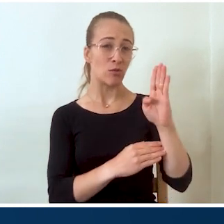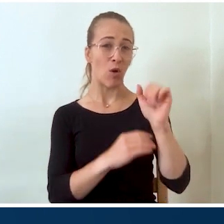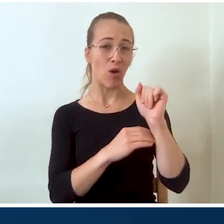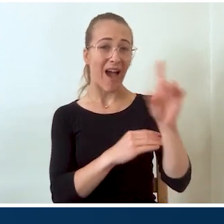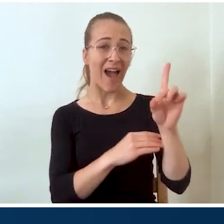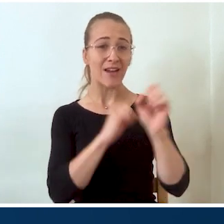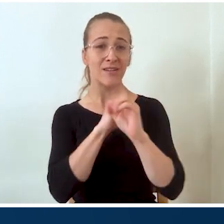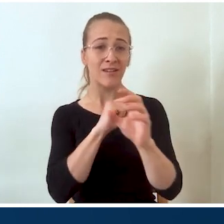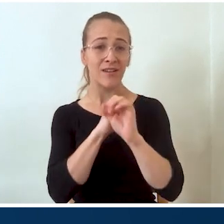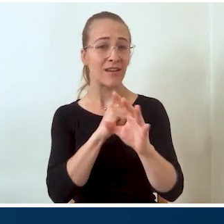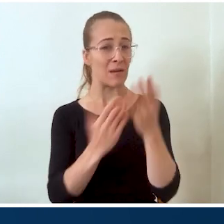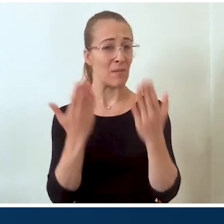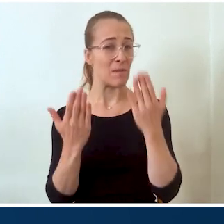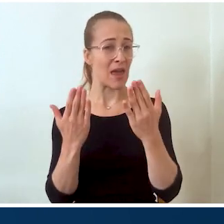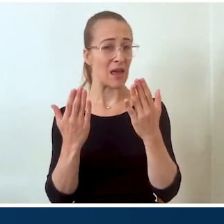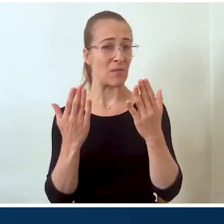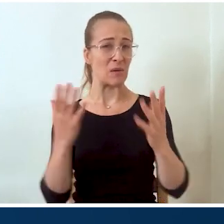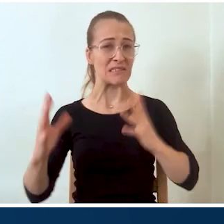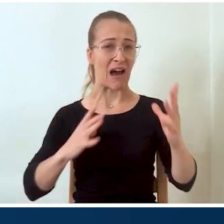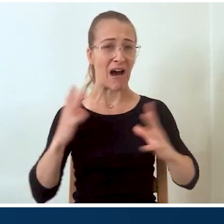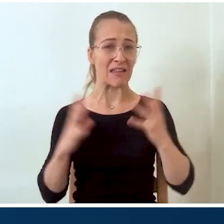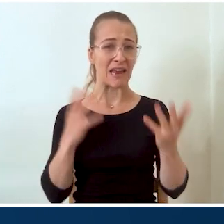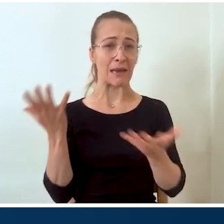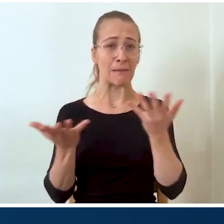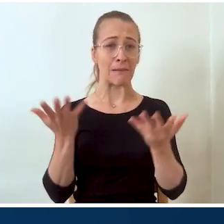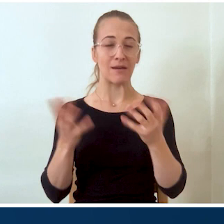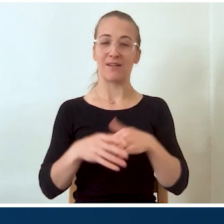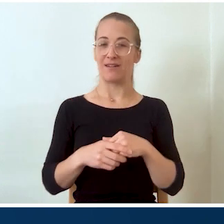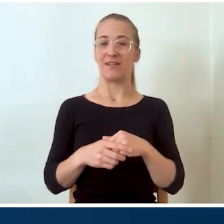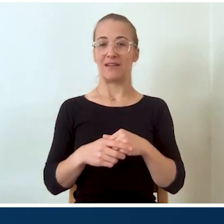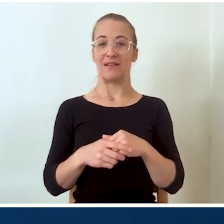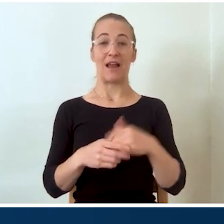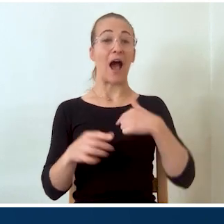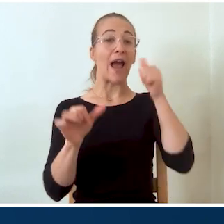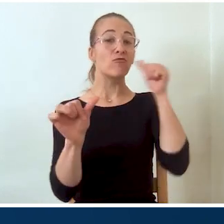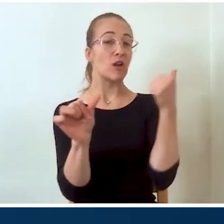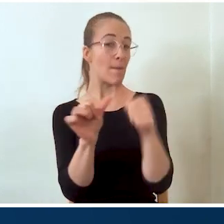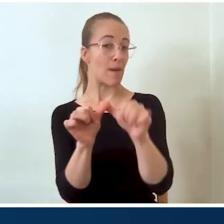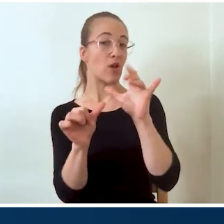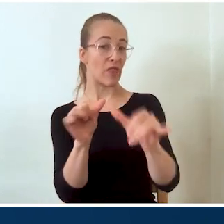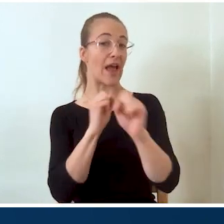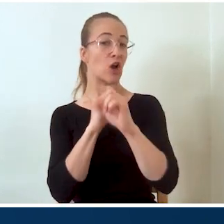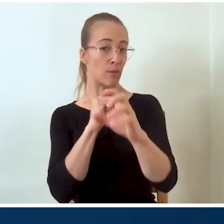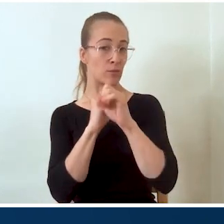It felt like maybe it was around a holiday, but I remember when that commercial came out